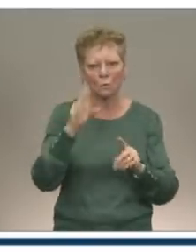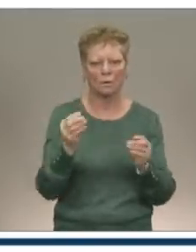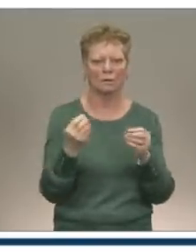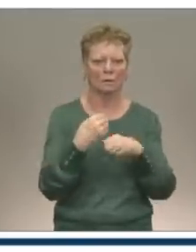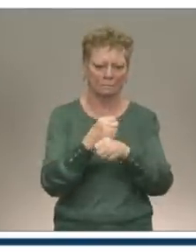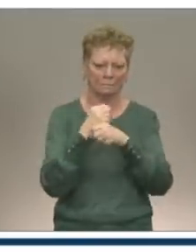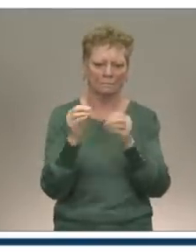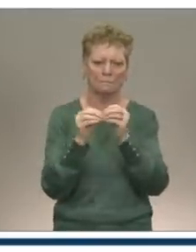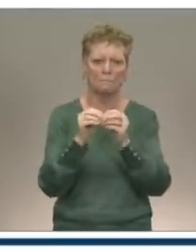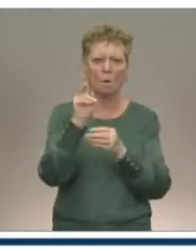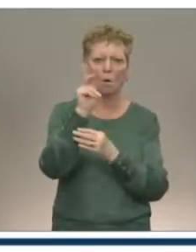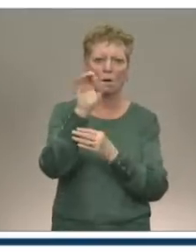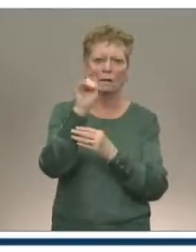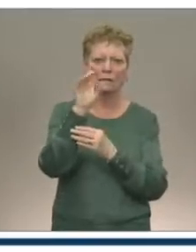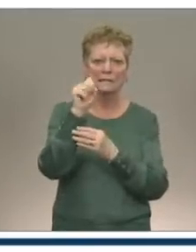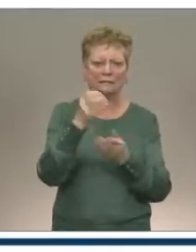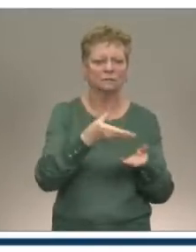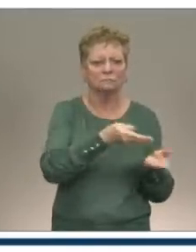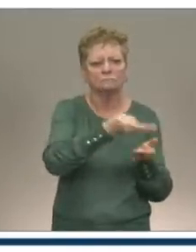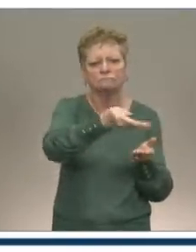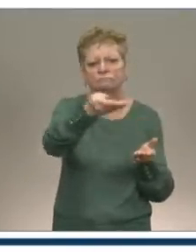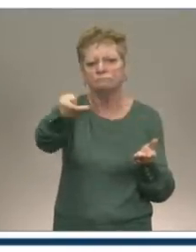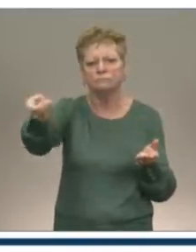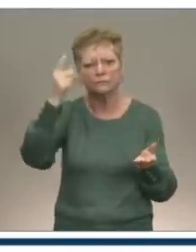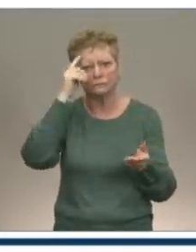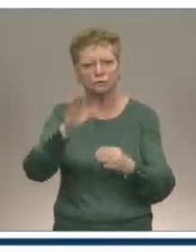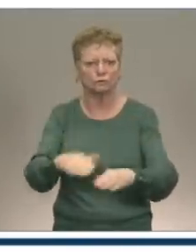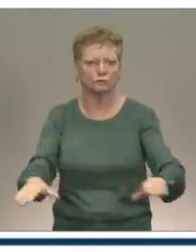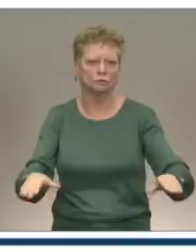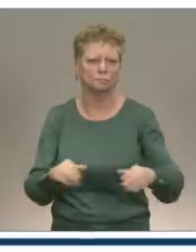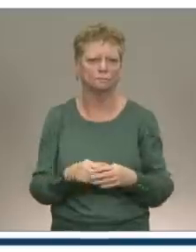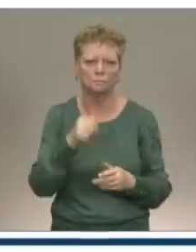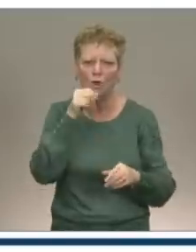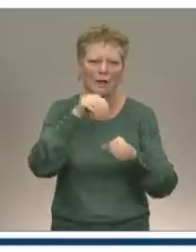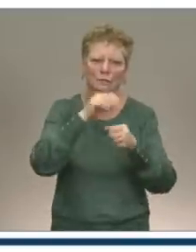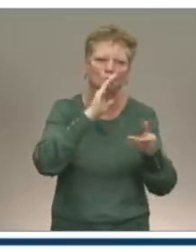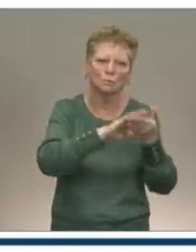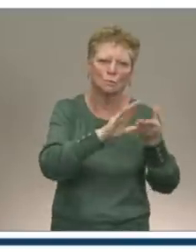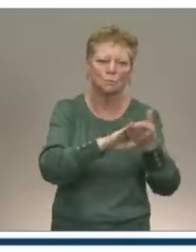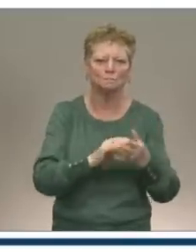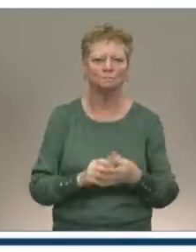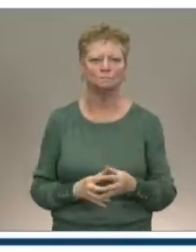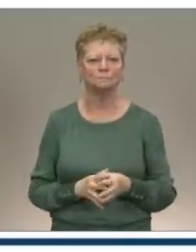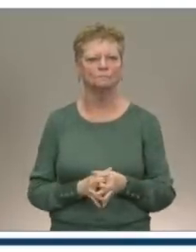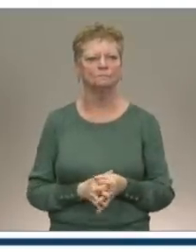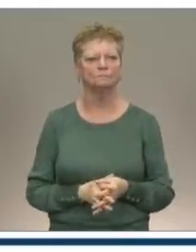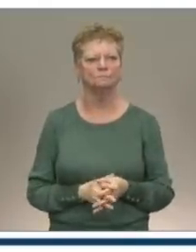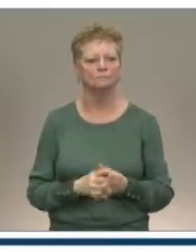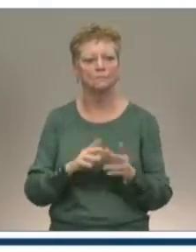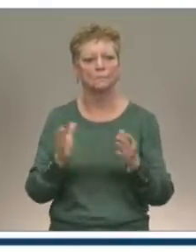outside of the public school system as well and now for an update on our vaccine program as of